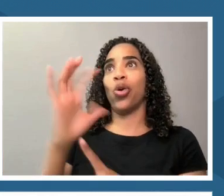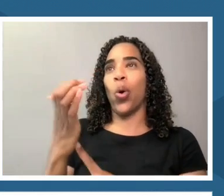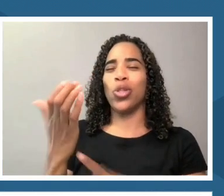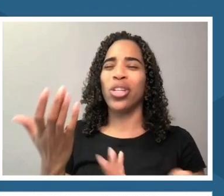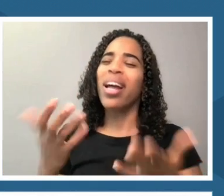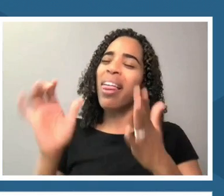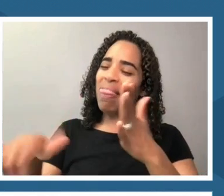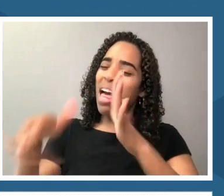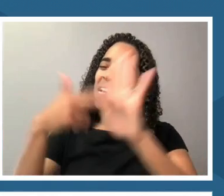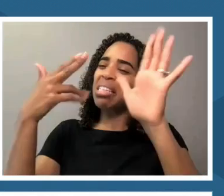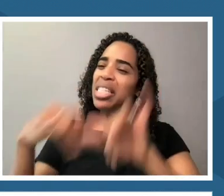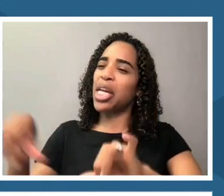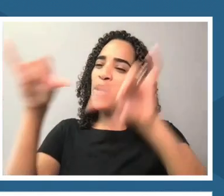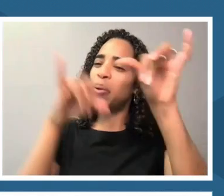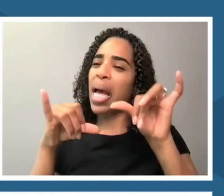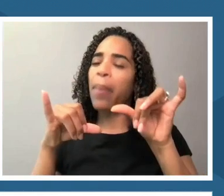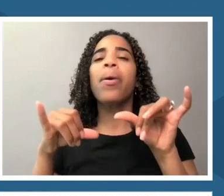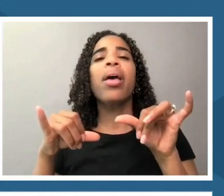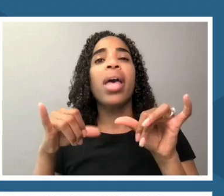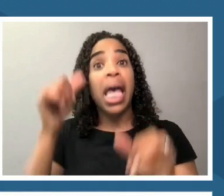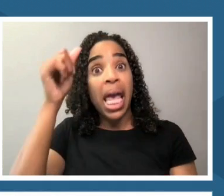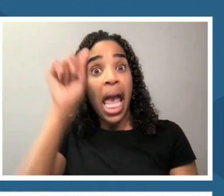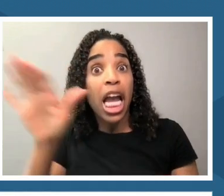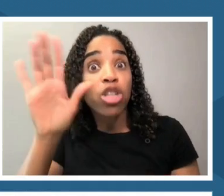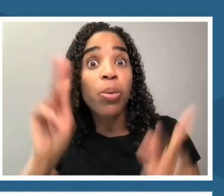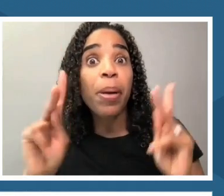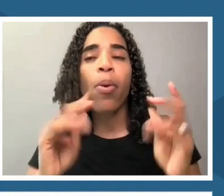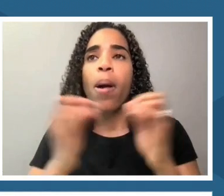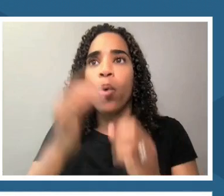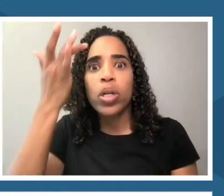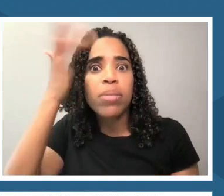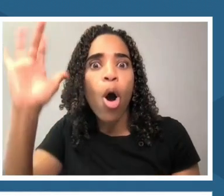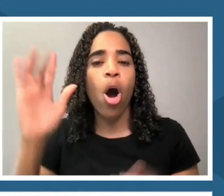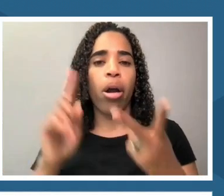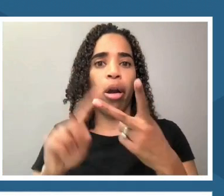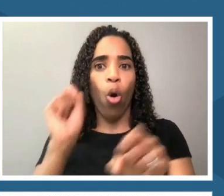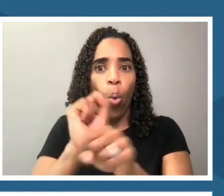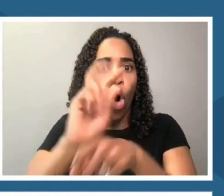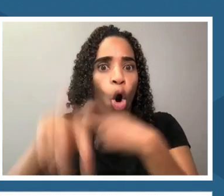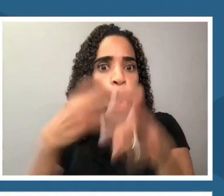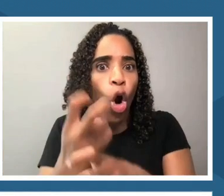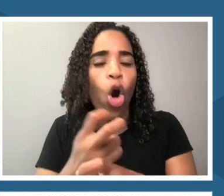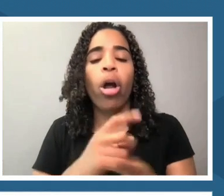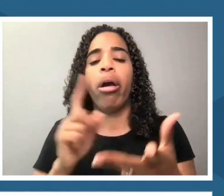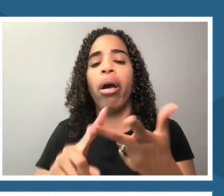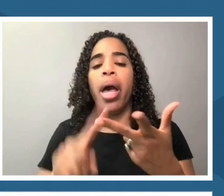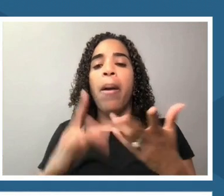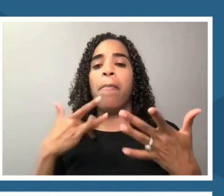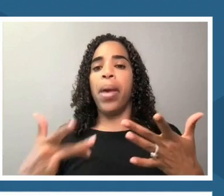that asian people are smarter they're more hard working they achieve higher